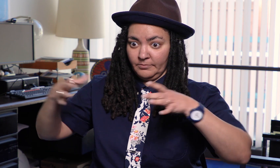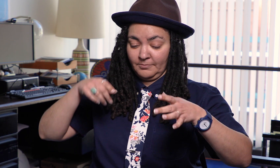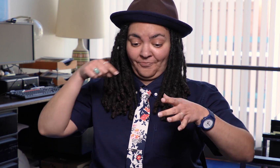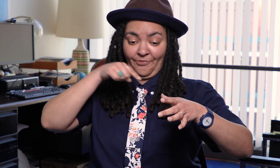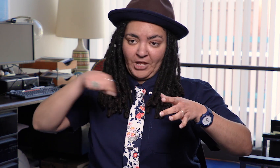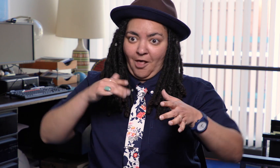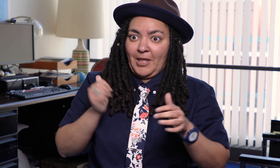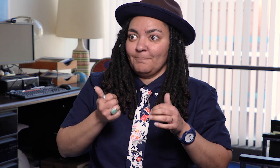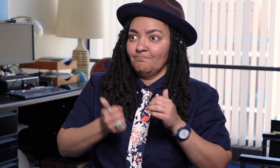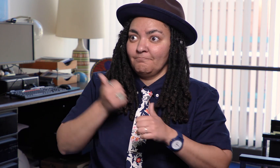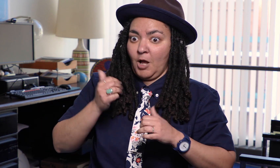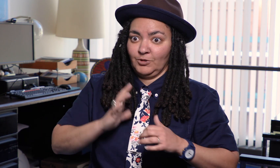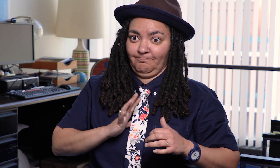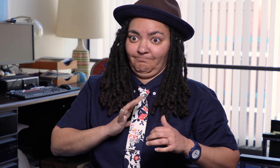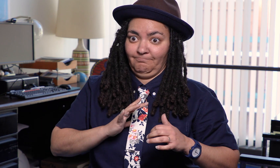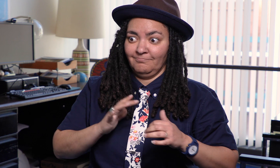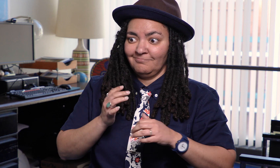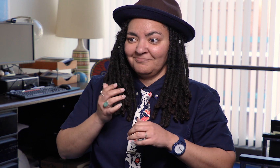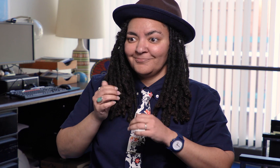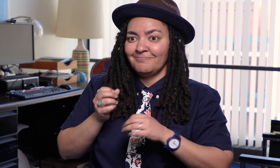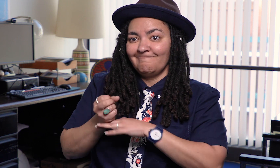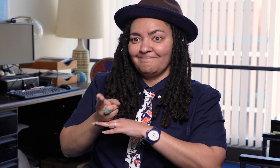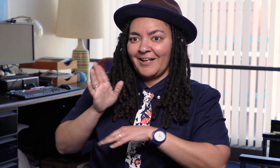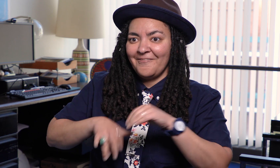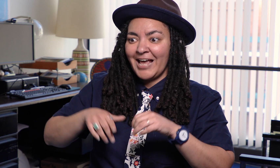even more so than those who work in field archeology.